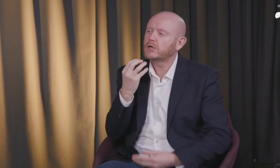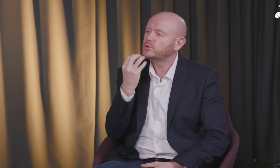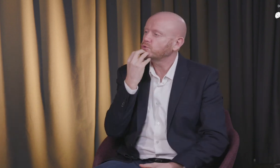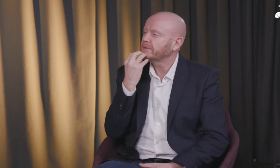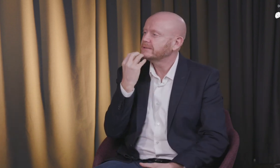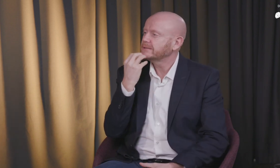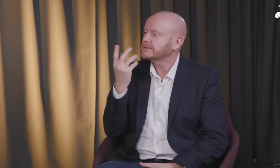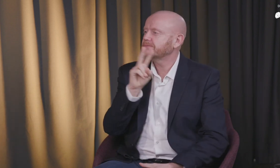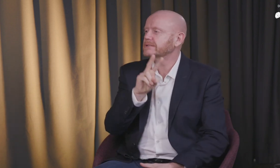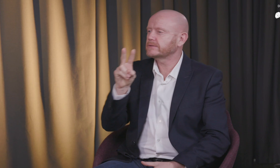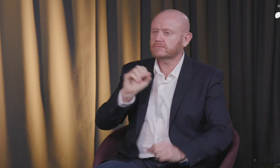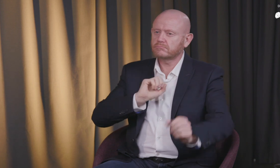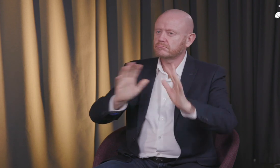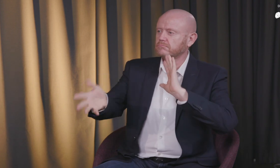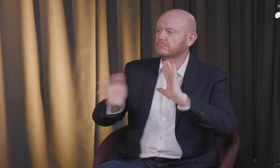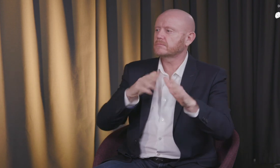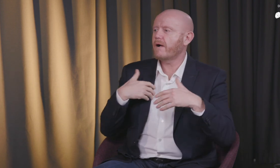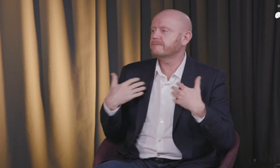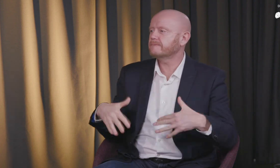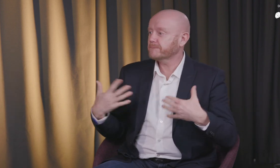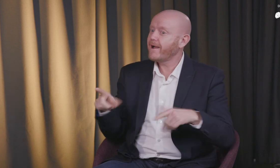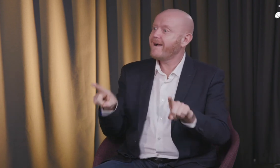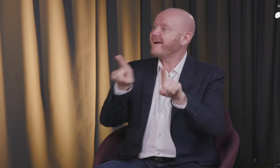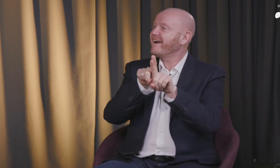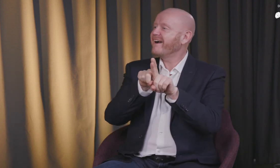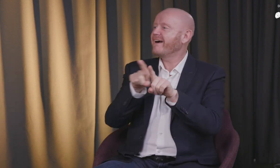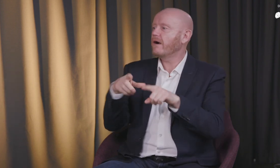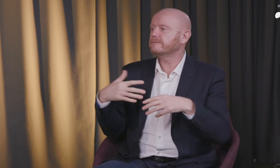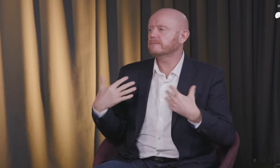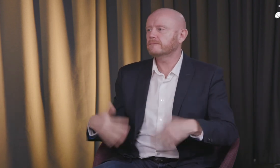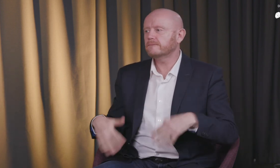Giuseppe’s VV performance, And to perform with him was amazing